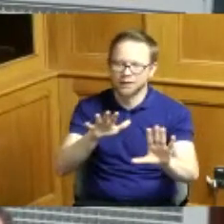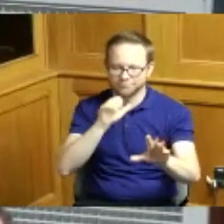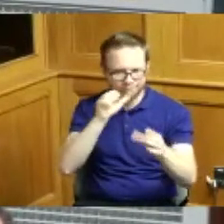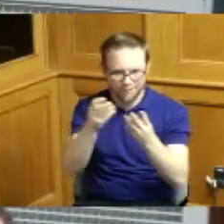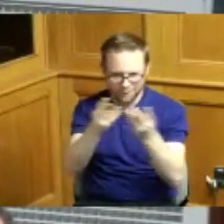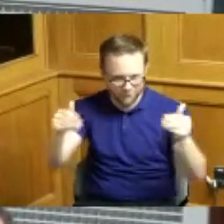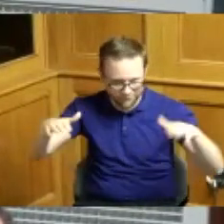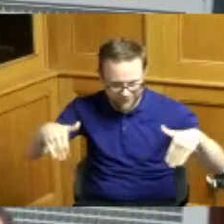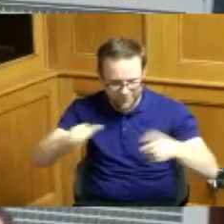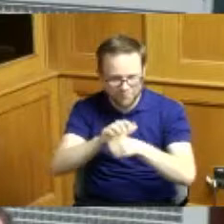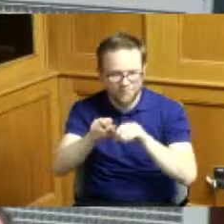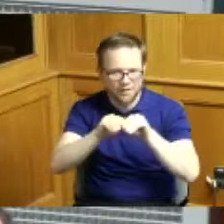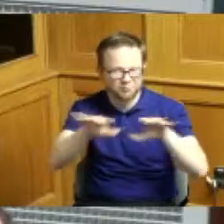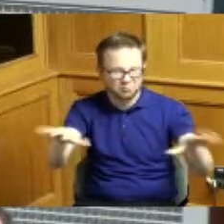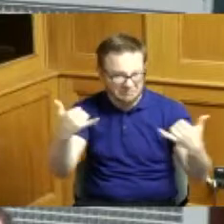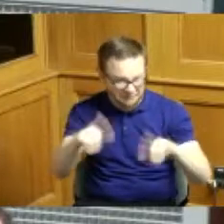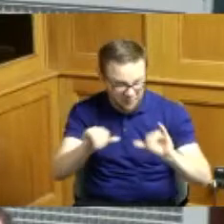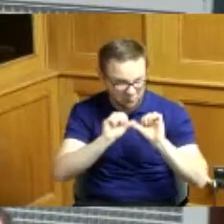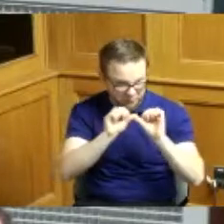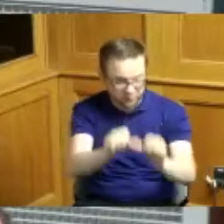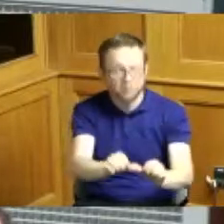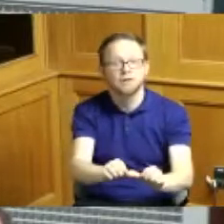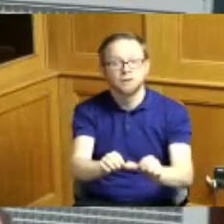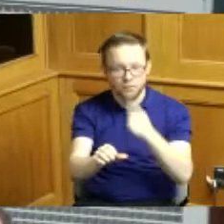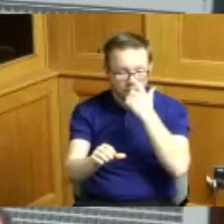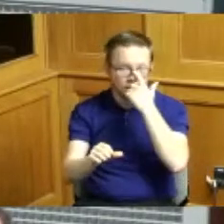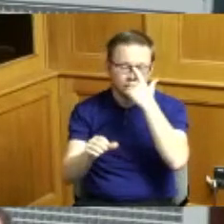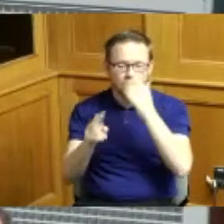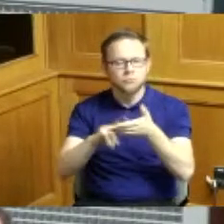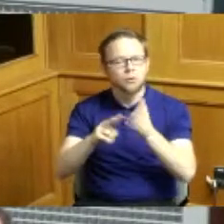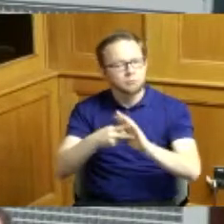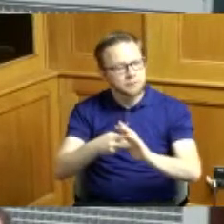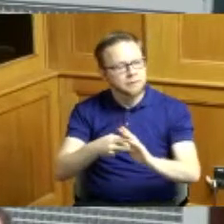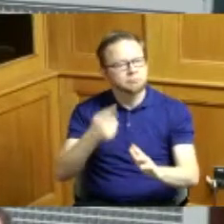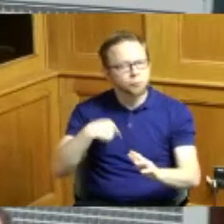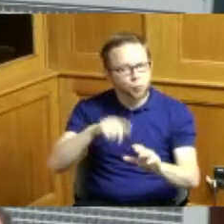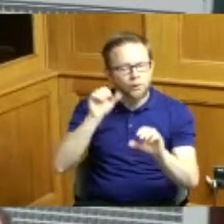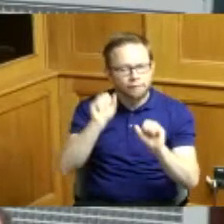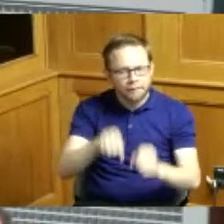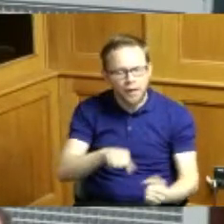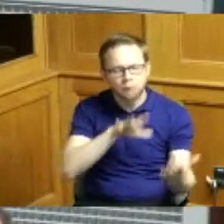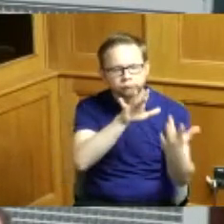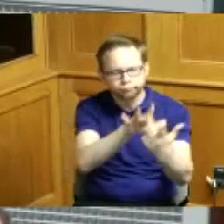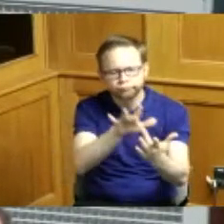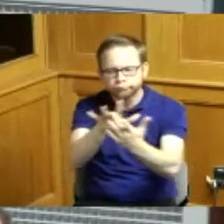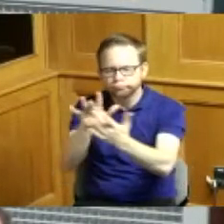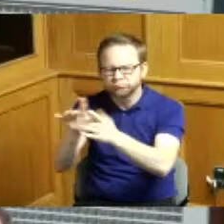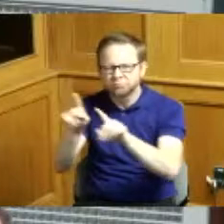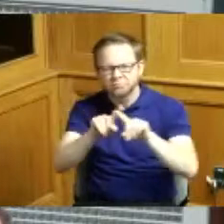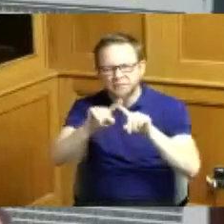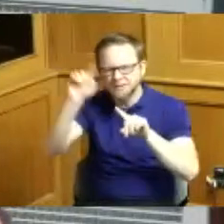that opportunity allows us to both connect with you other layers of government and local banks